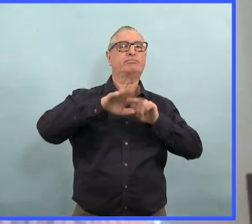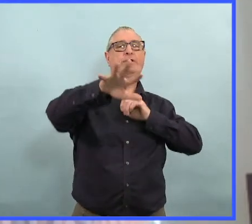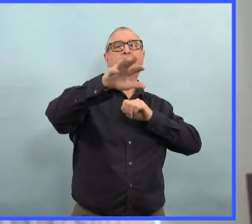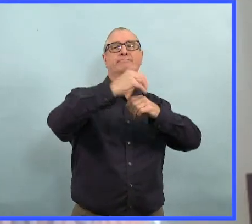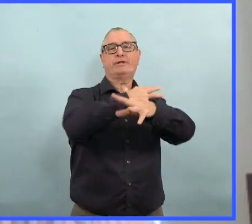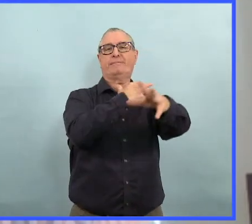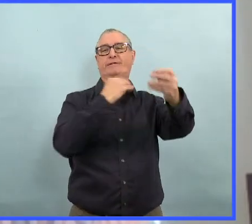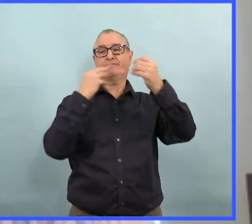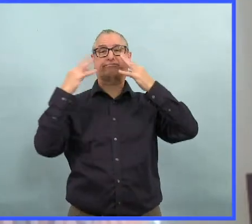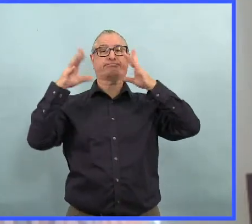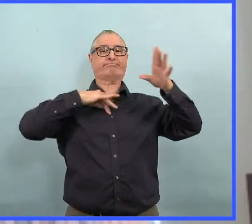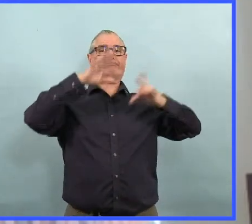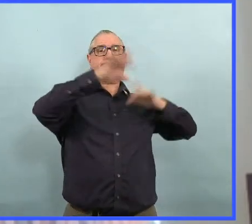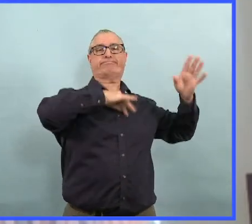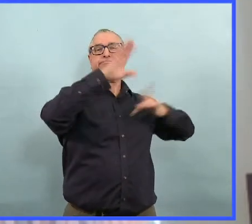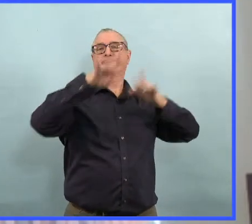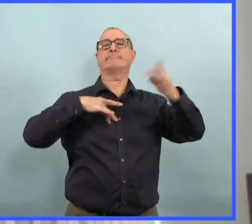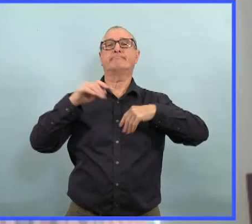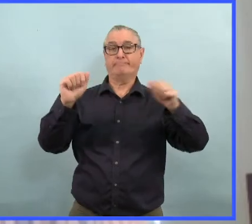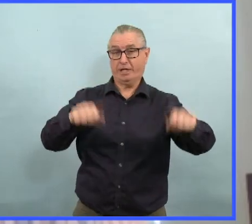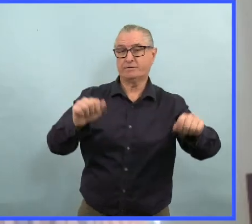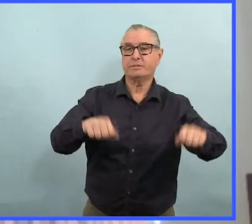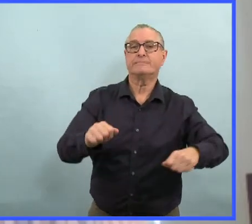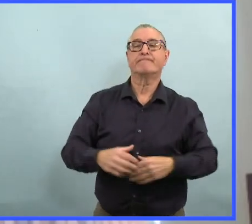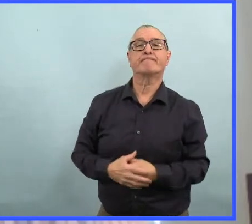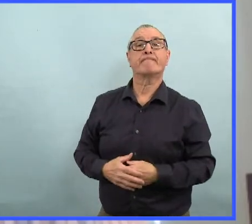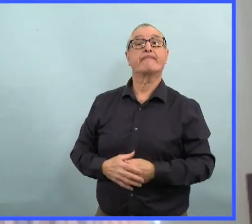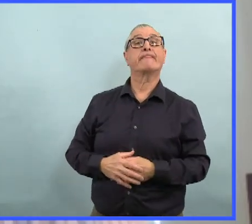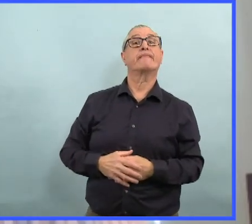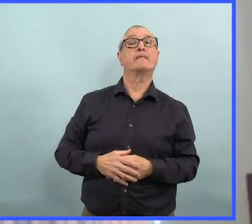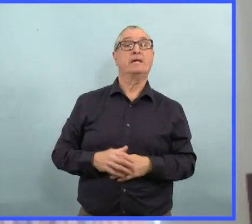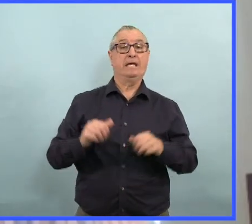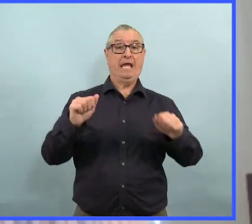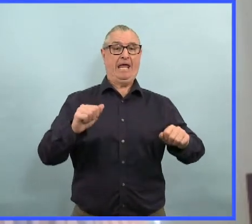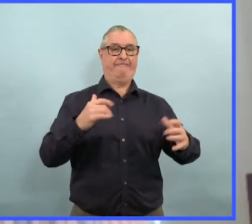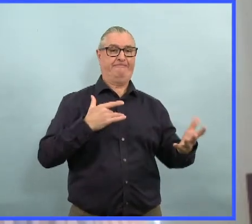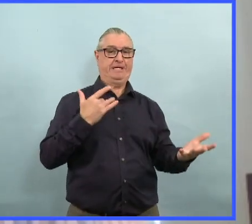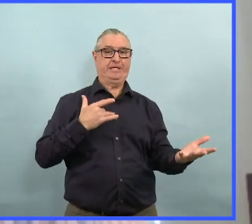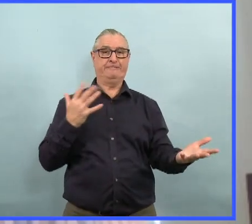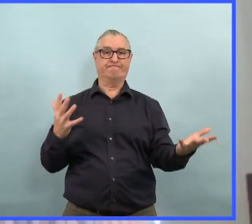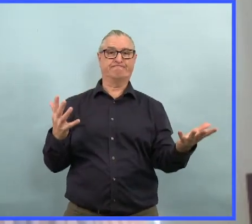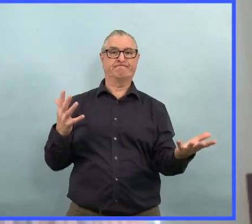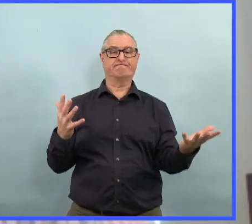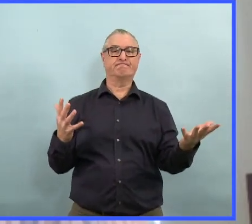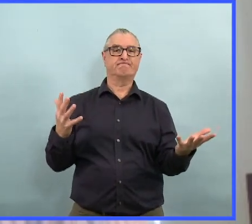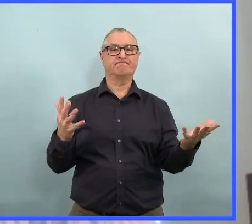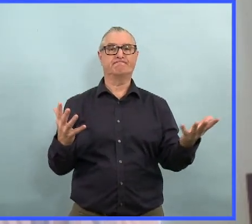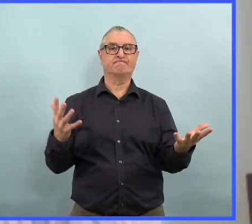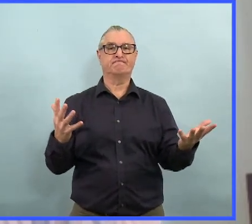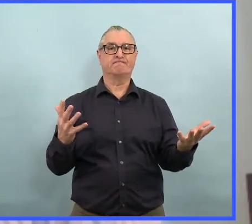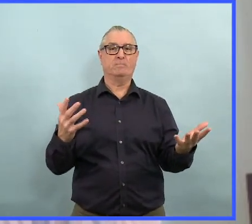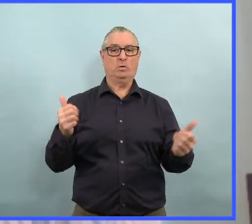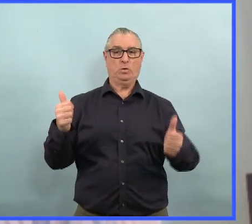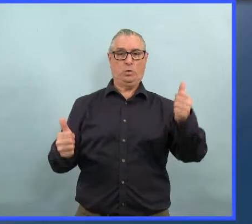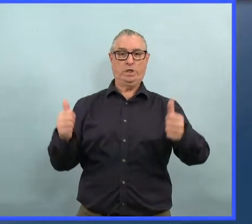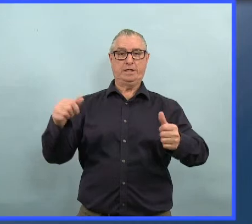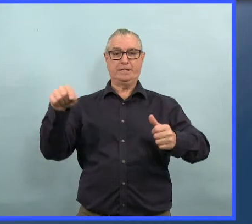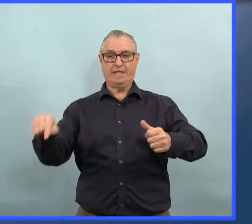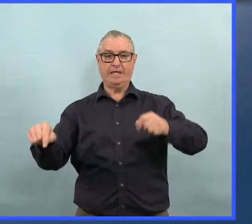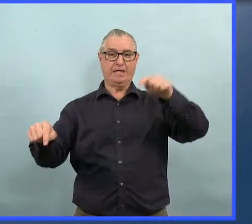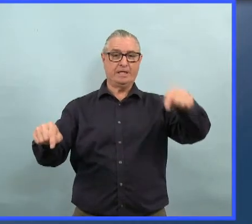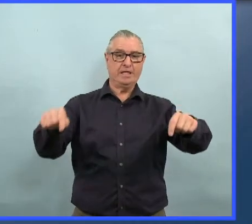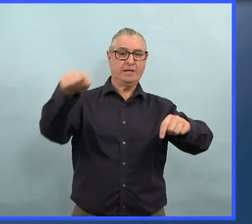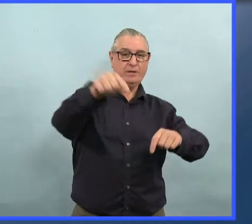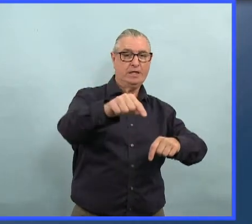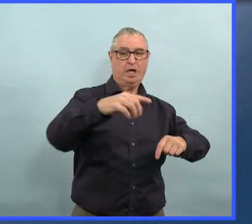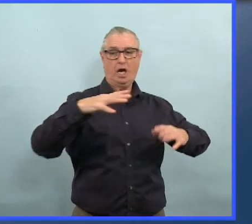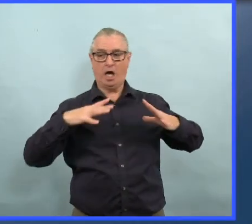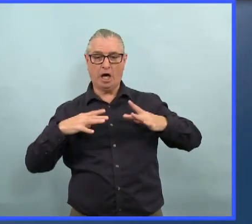we can distinguish indoor prolonged contacts going to spread this virus